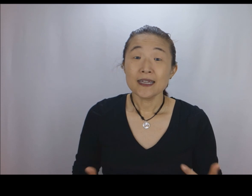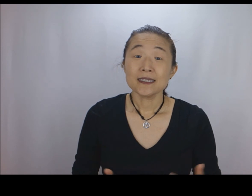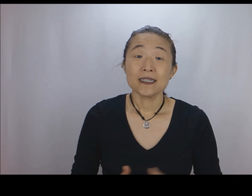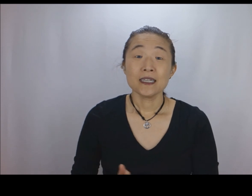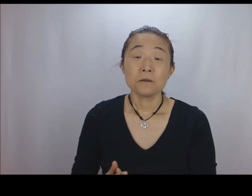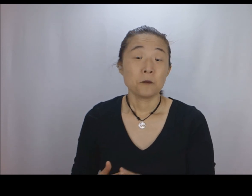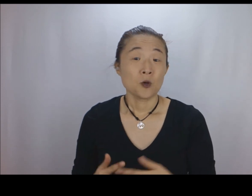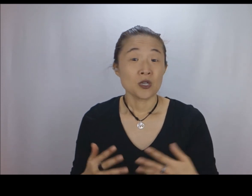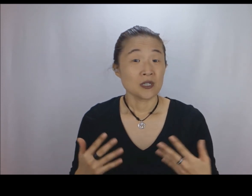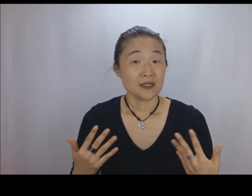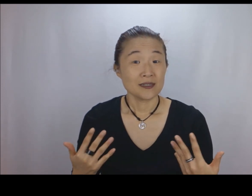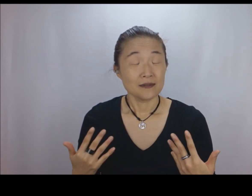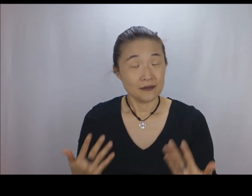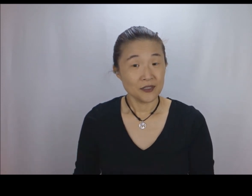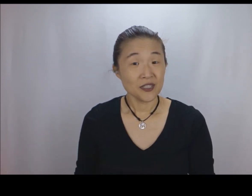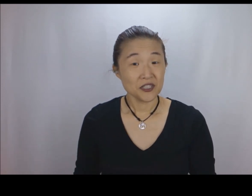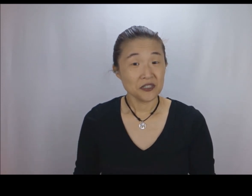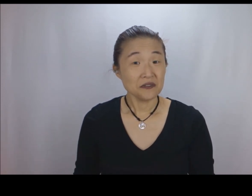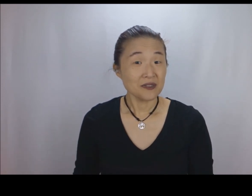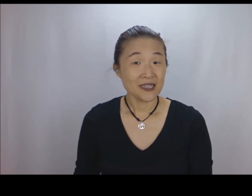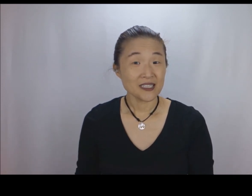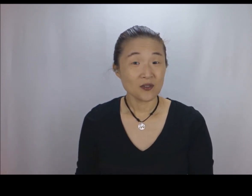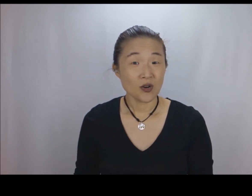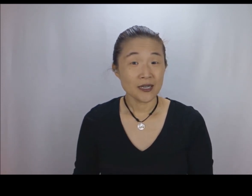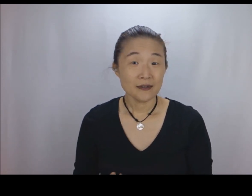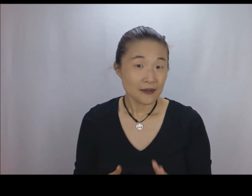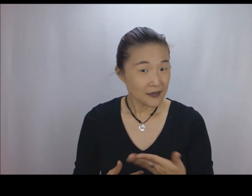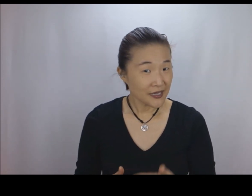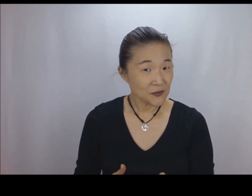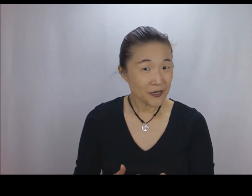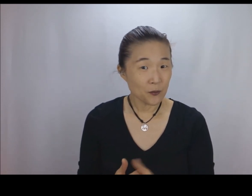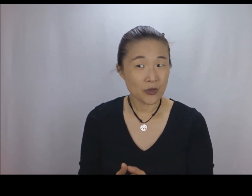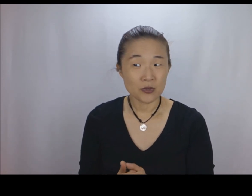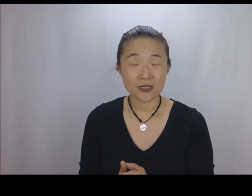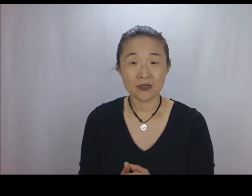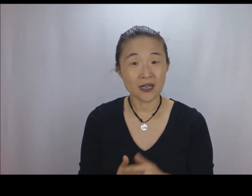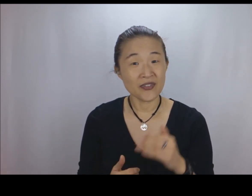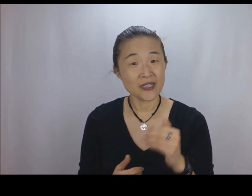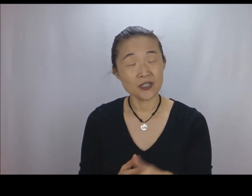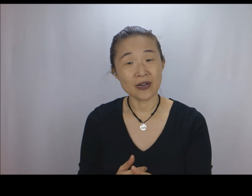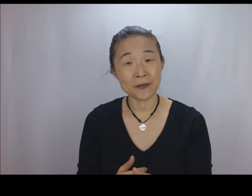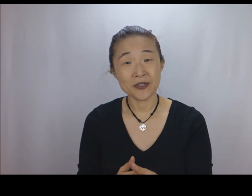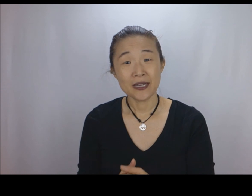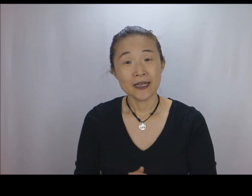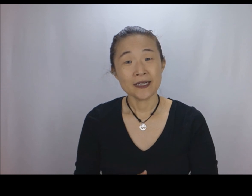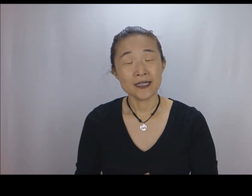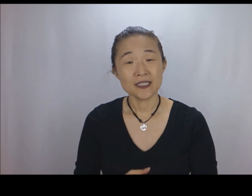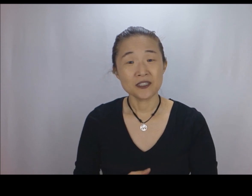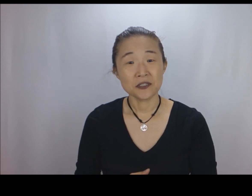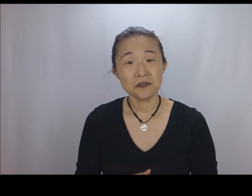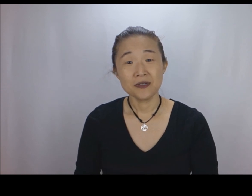And that is it for Unit 2 Lesson 1. Next week we will start diving into grammar in Lesson 2.